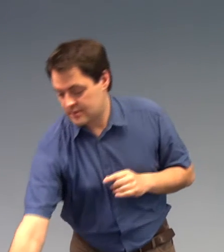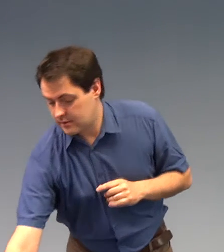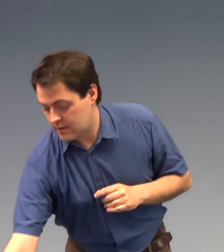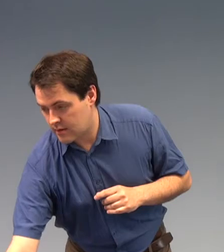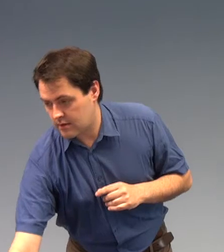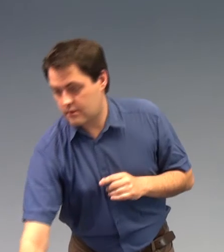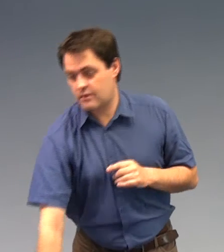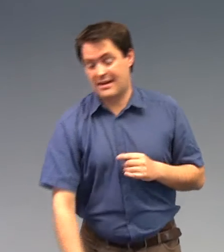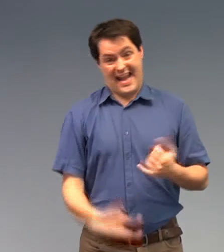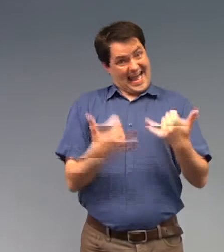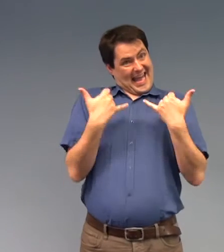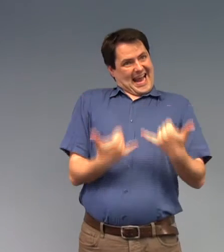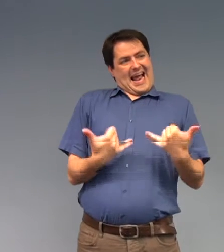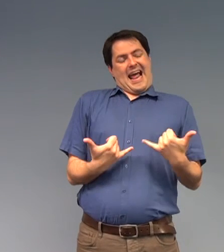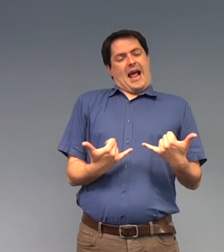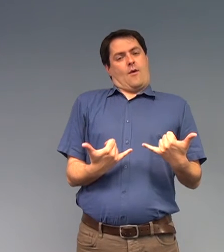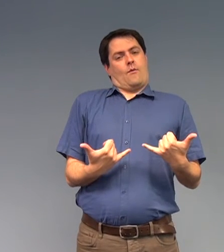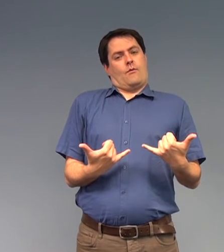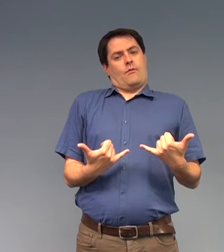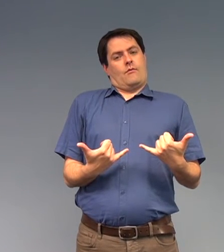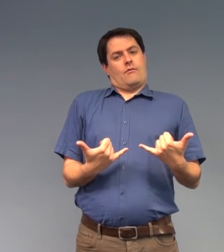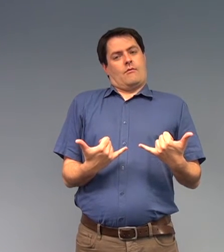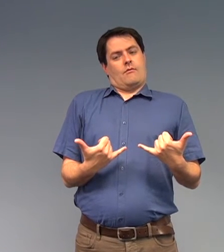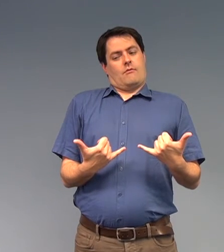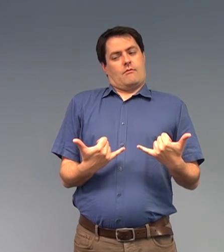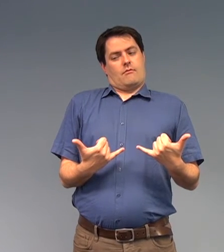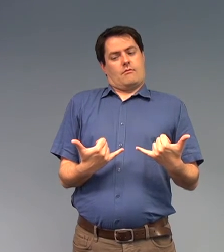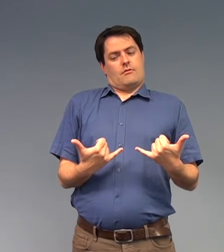And it also means "at this present moment."